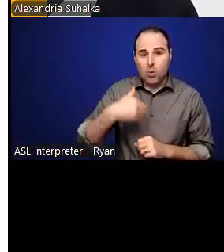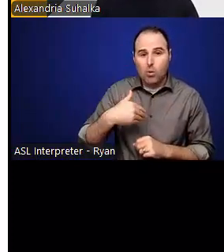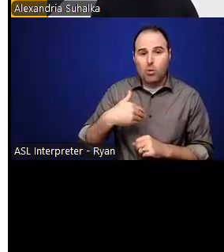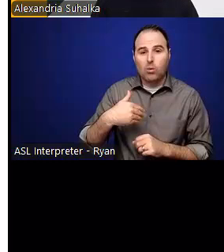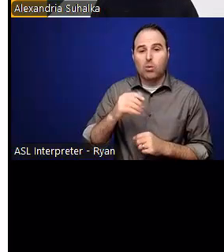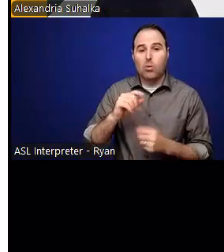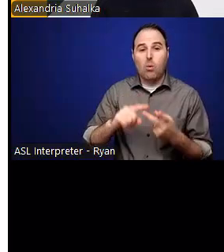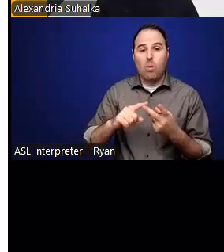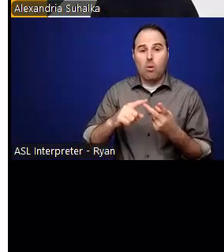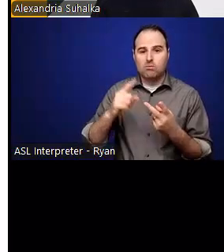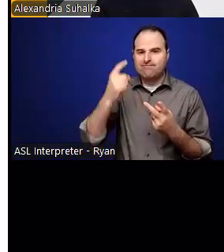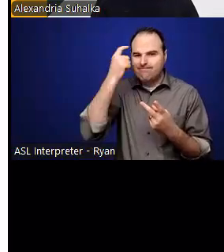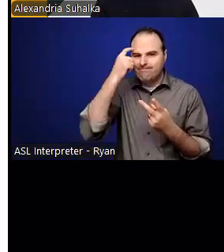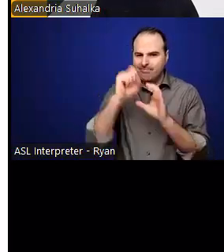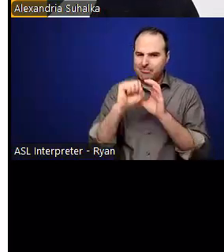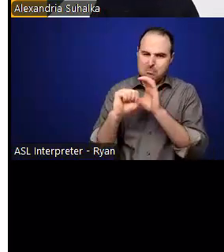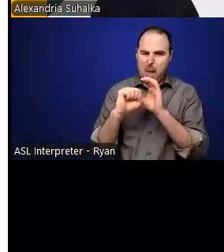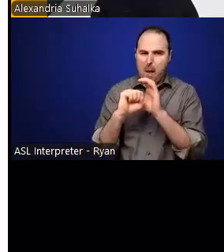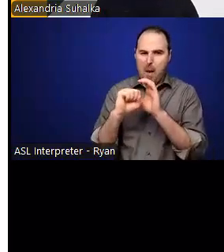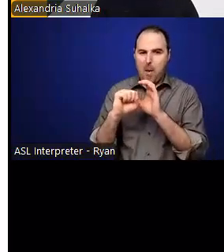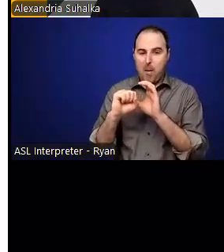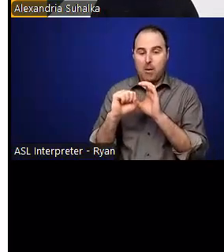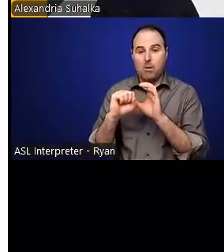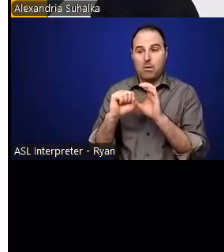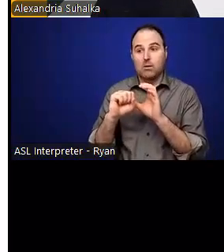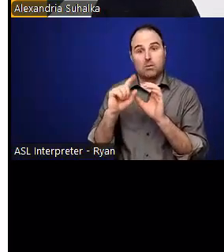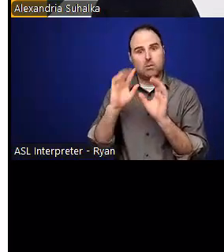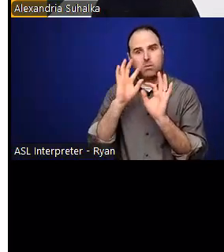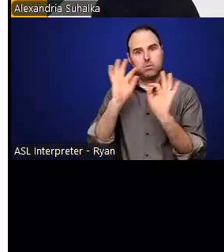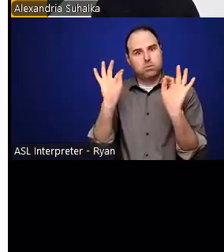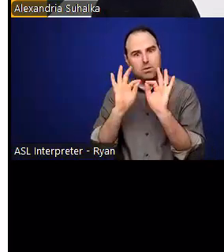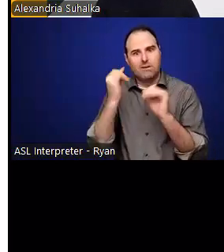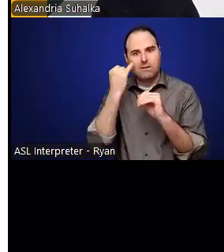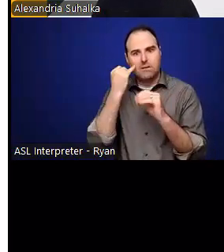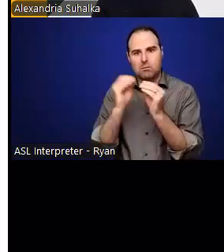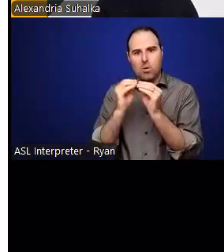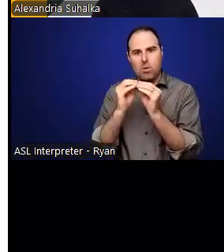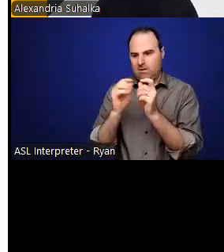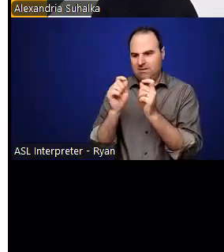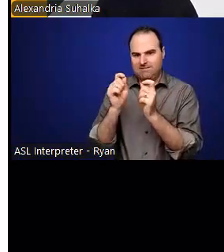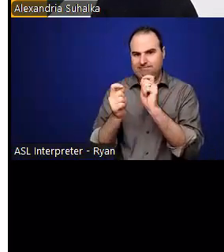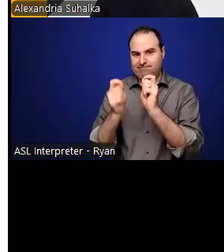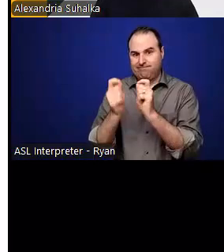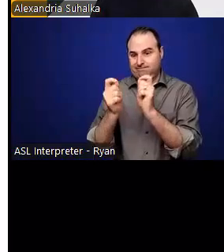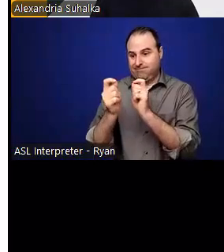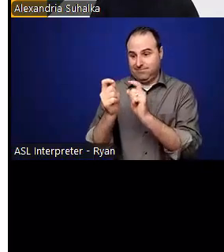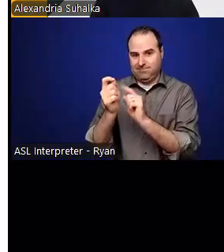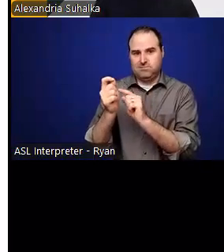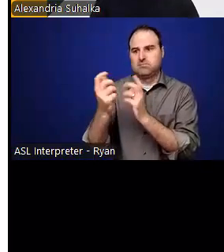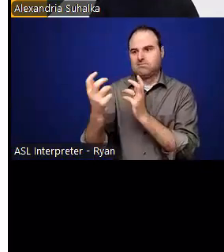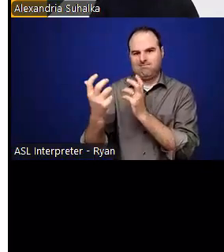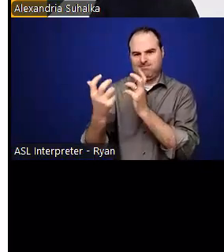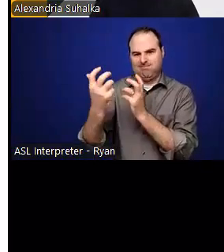invaluable when we're making further modifications that best serve Latino persons. And eventually